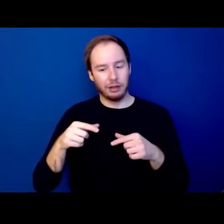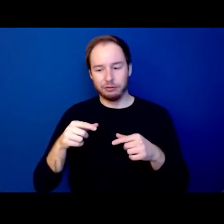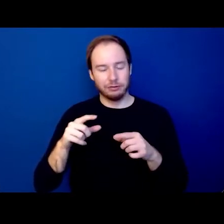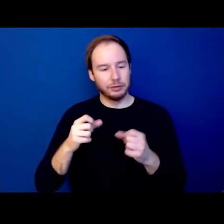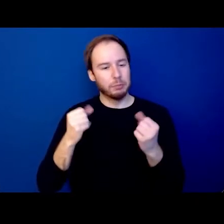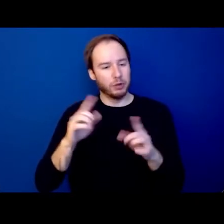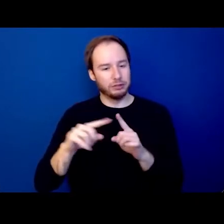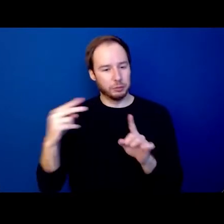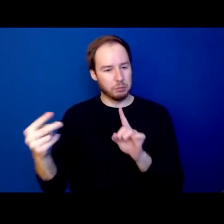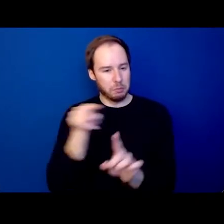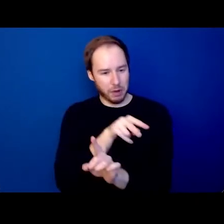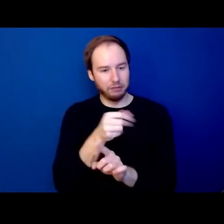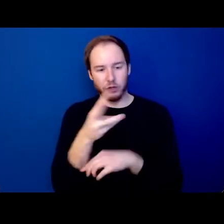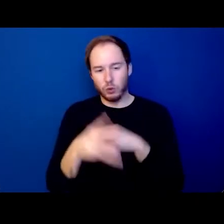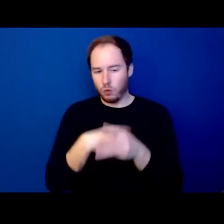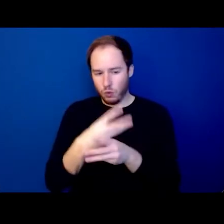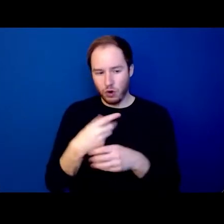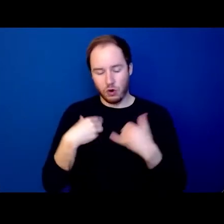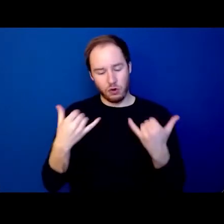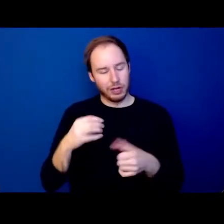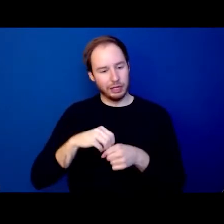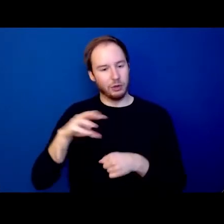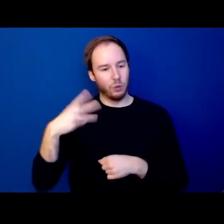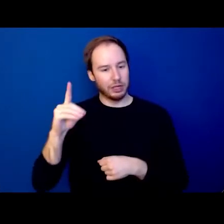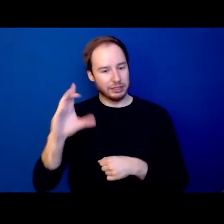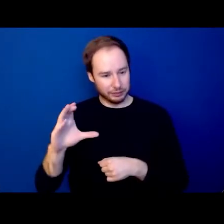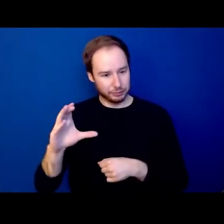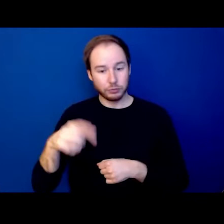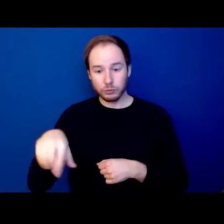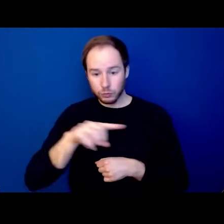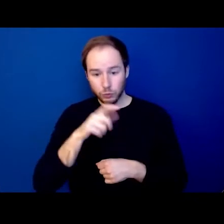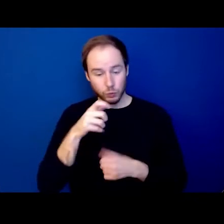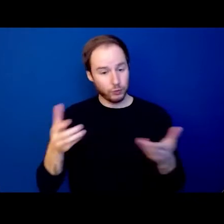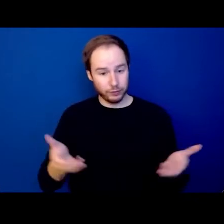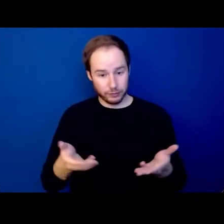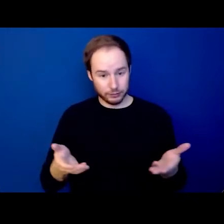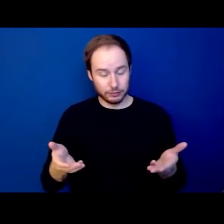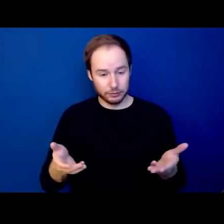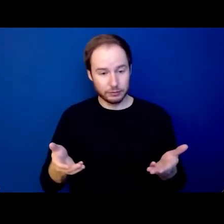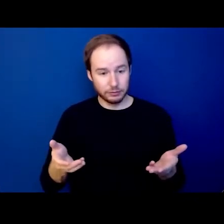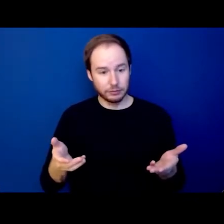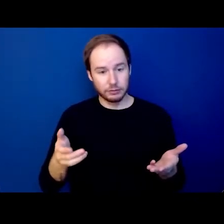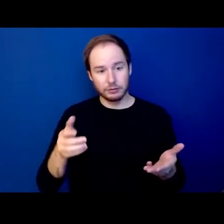And I currently reside in Washington, DC. And for those that have been here, in the Adams Morgan area,